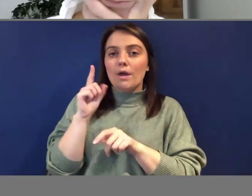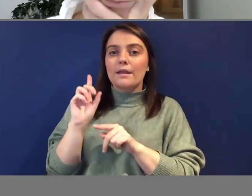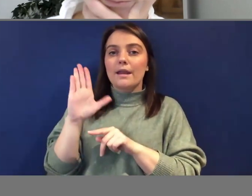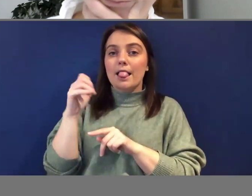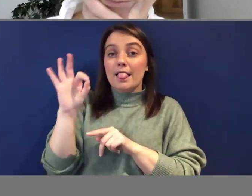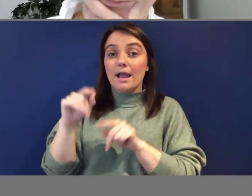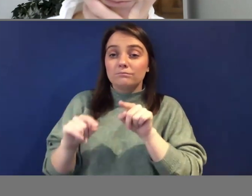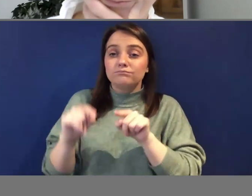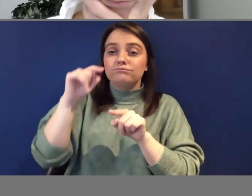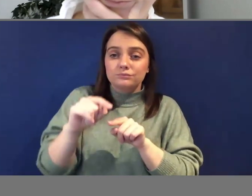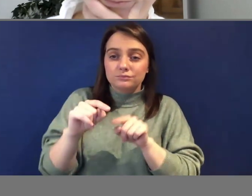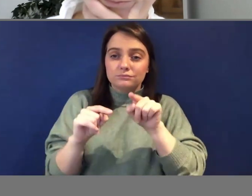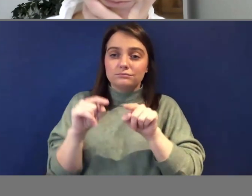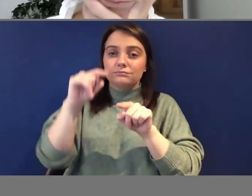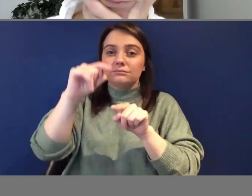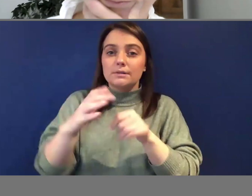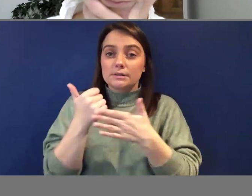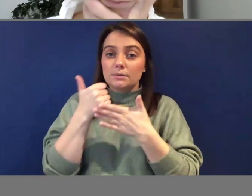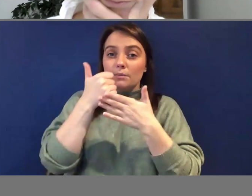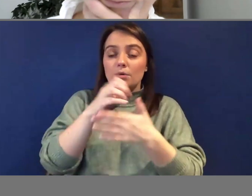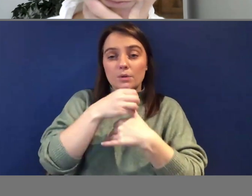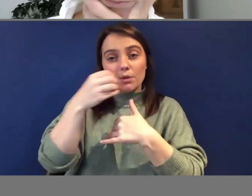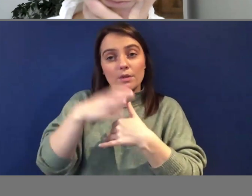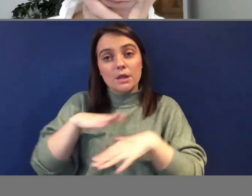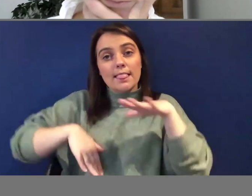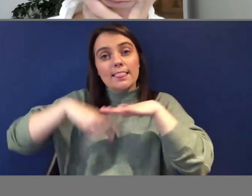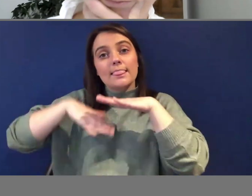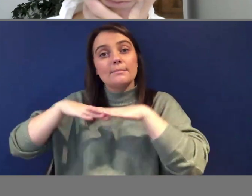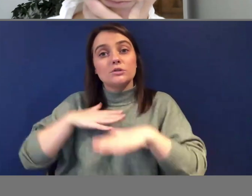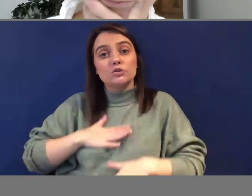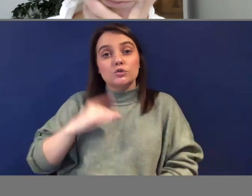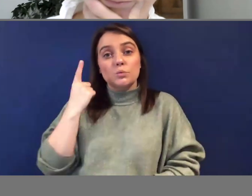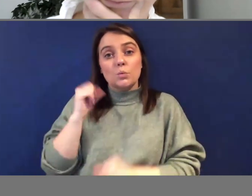herself on the other limiting her to climbing or descending using one step at a time when using one